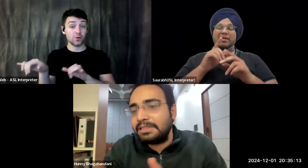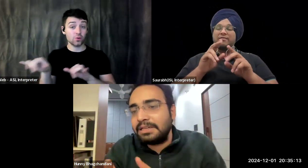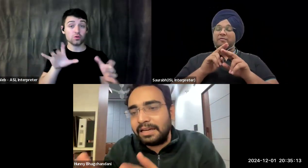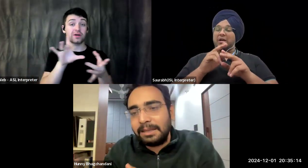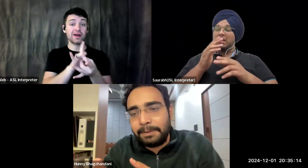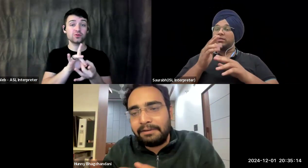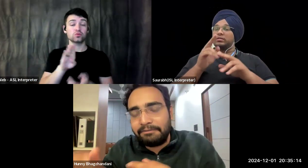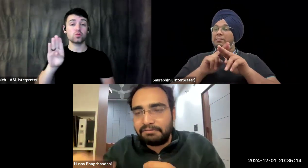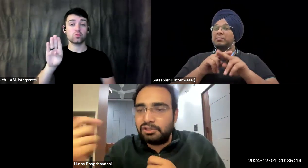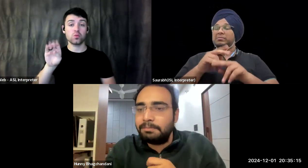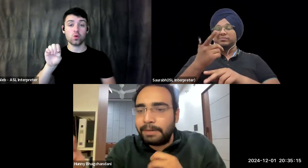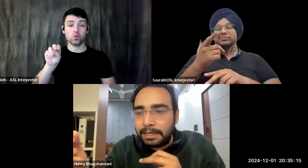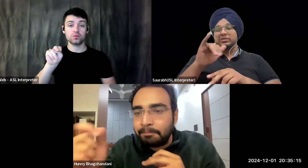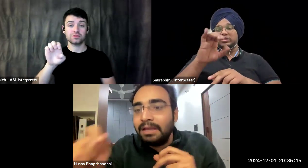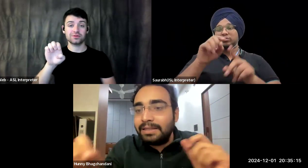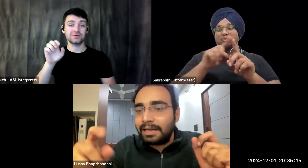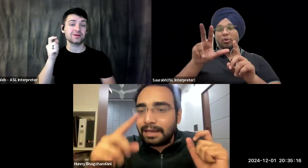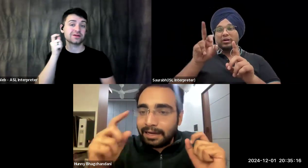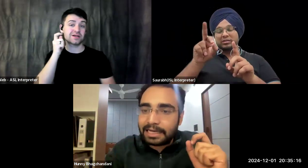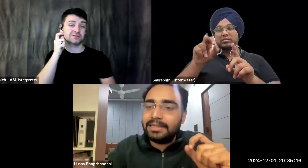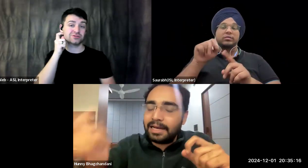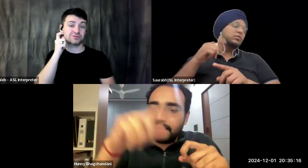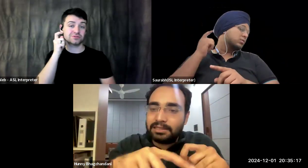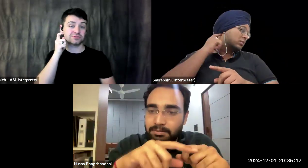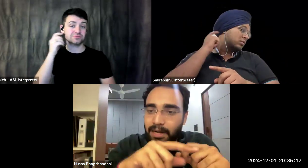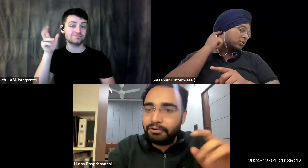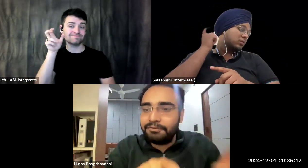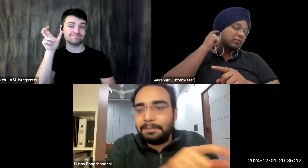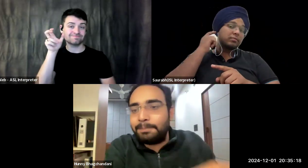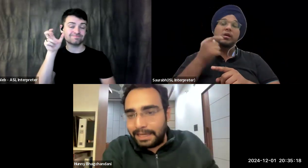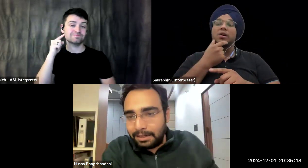If they are 100% hearing impaired with vision impaired, they can connect that smartphone with the braille.